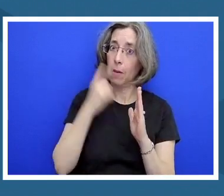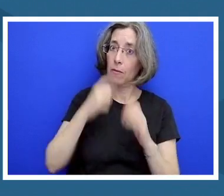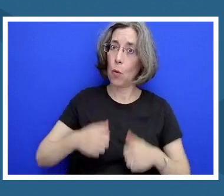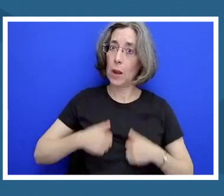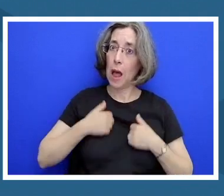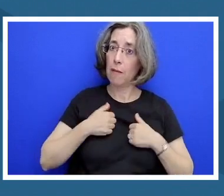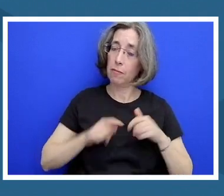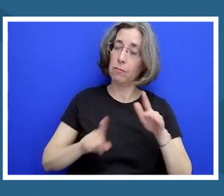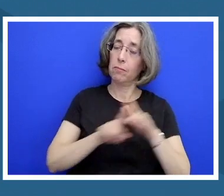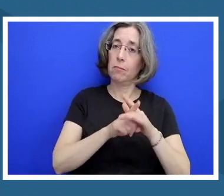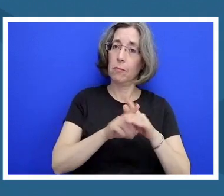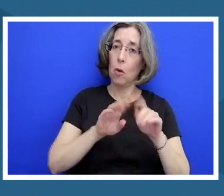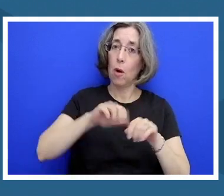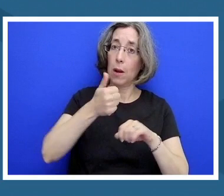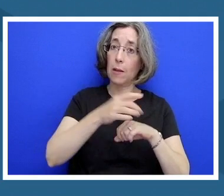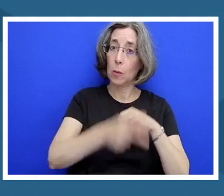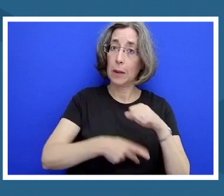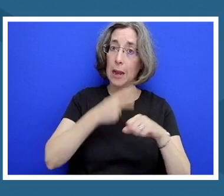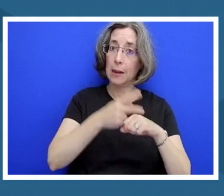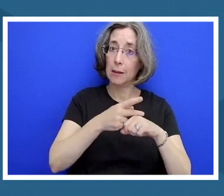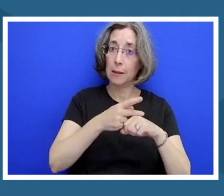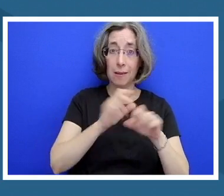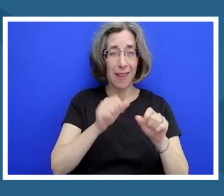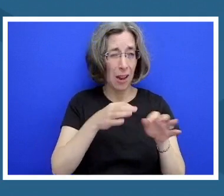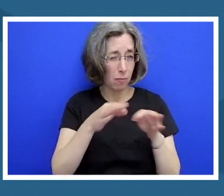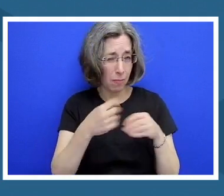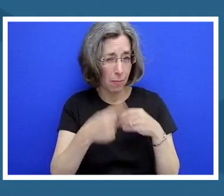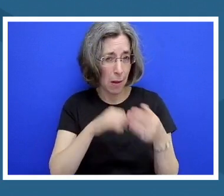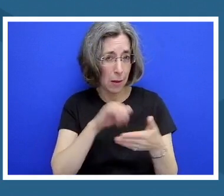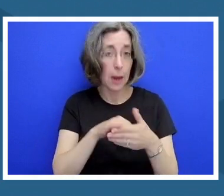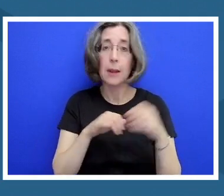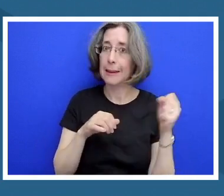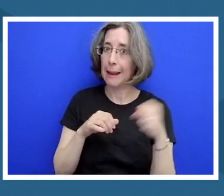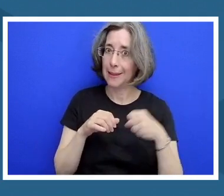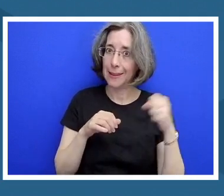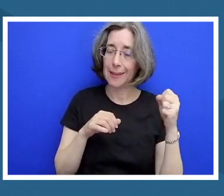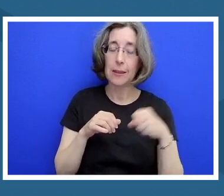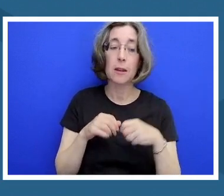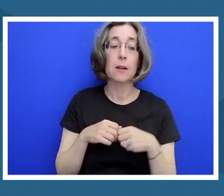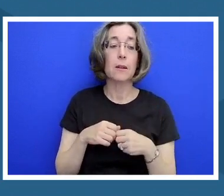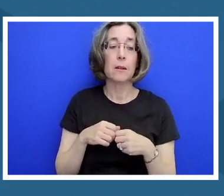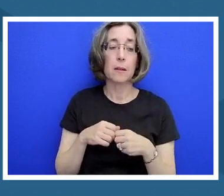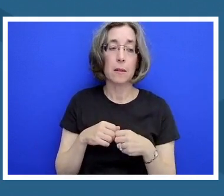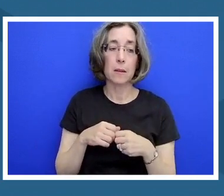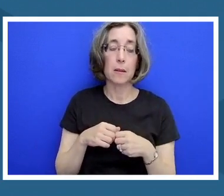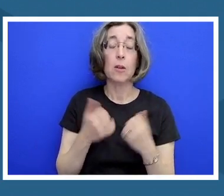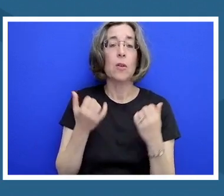that yes i can tell you a lot so right now we